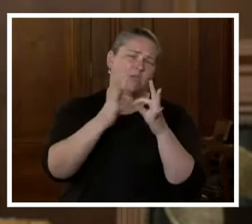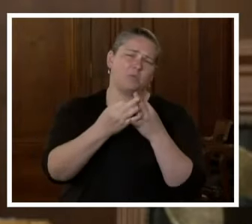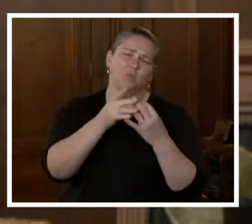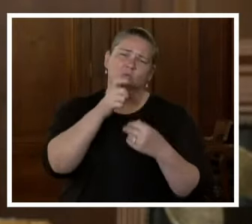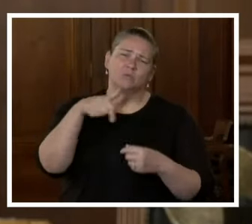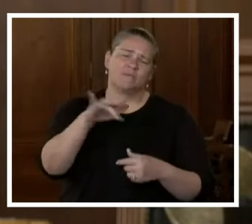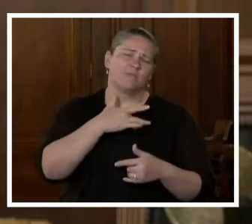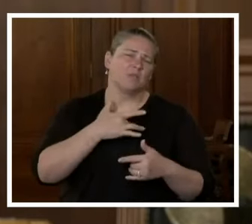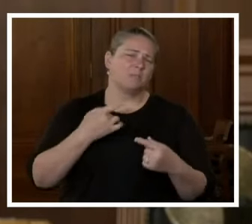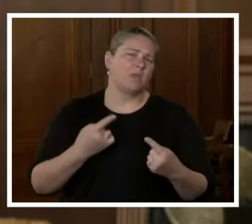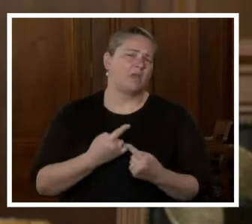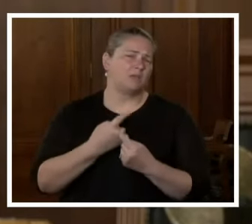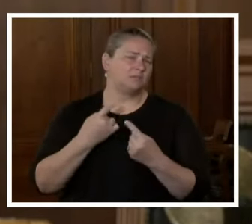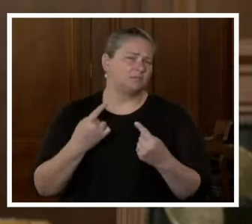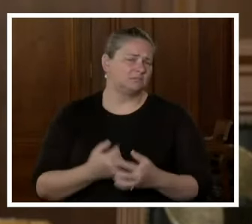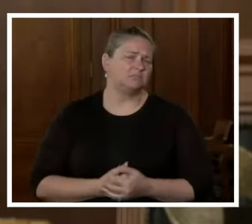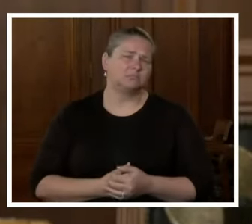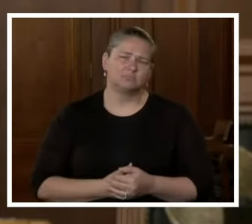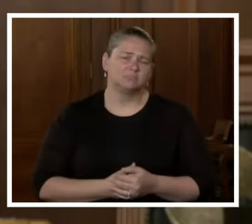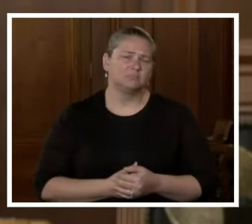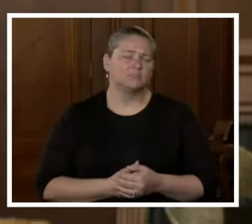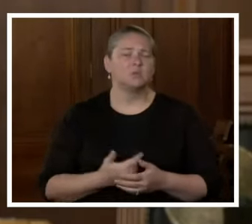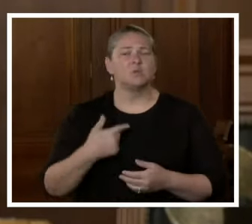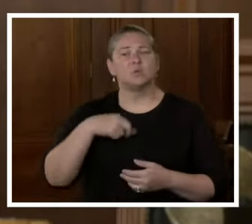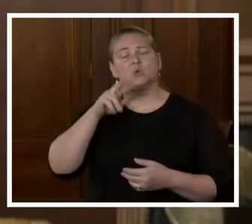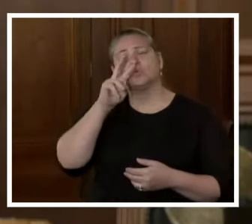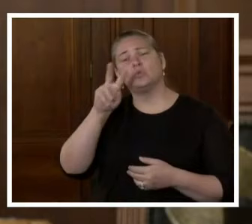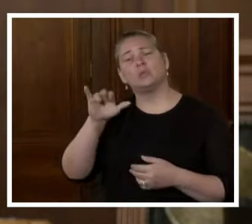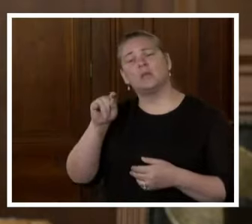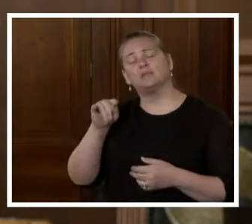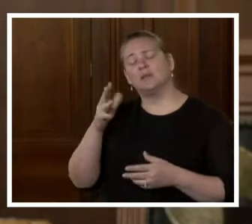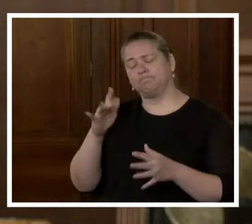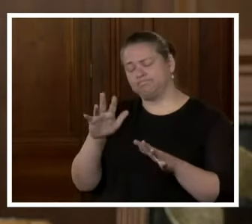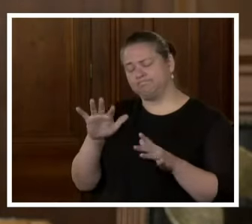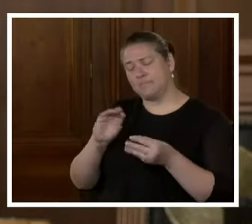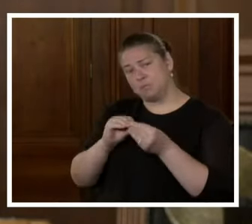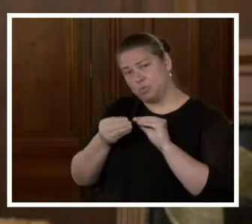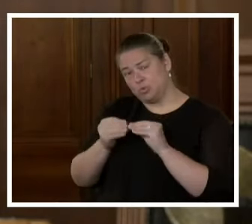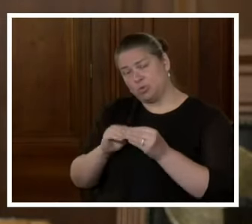MEDICAID PROGRAM BEING ONE OF THE LARGEST PAYERS IN THIS